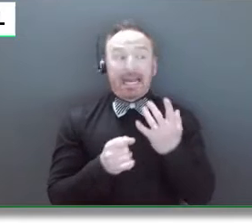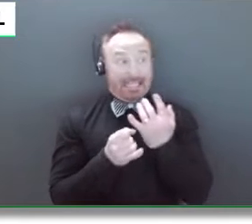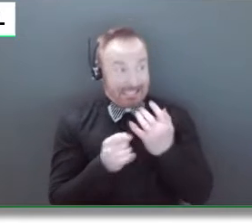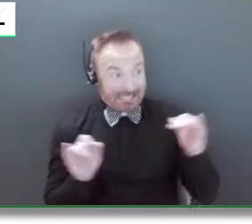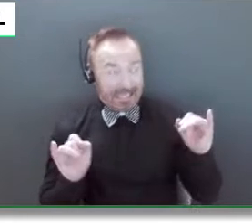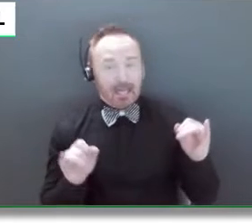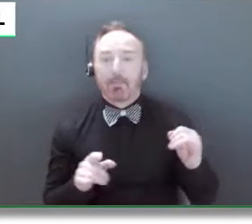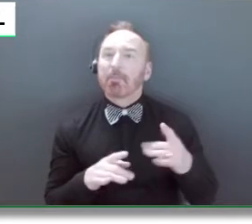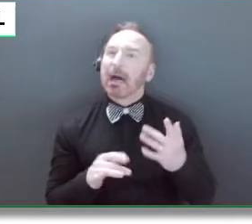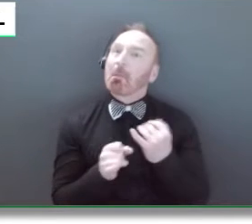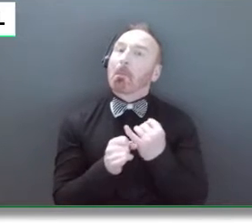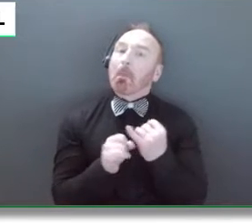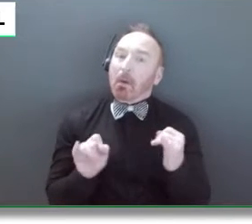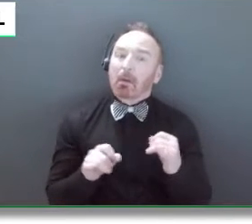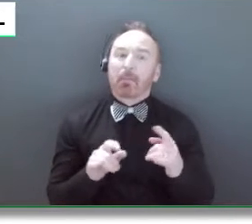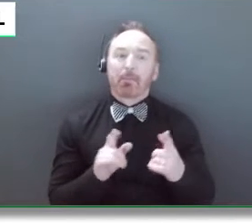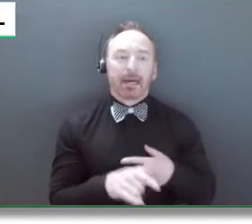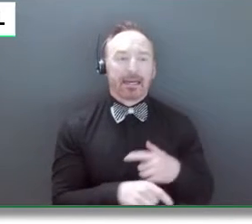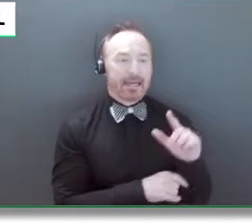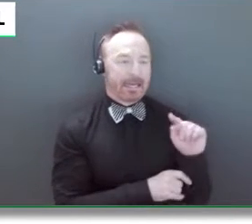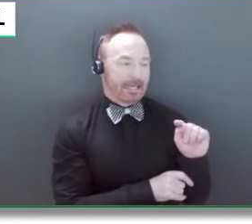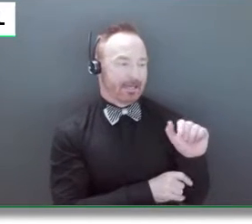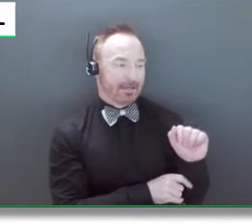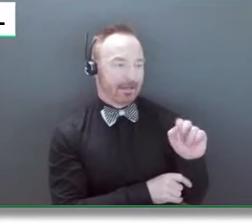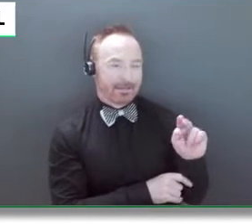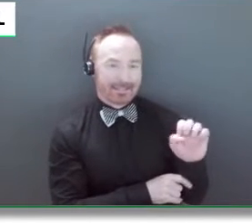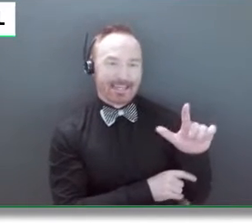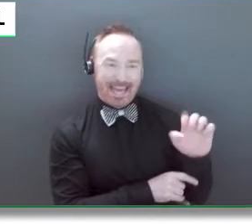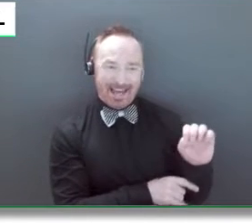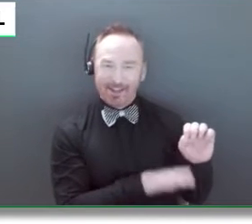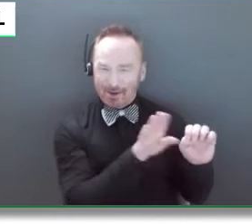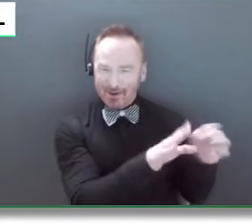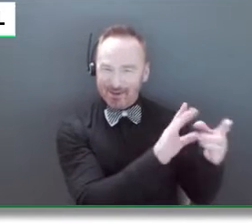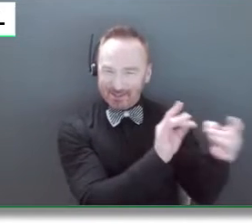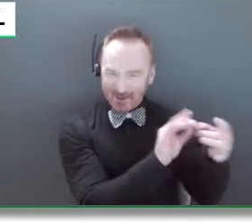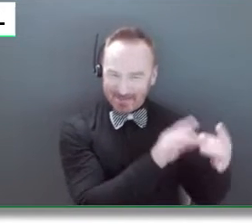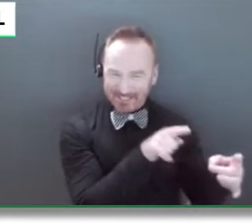opportunity like Tanelle is trying to do as well. Absolutely I think that's some